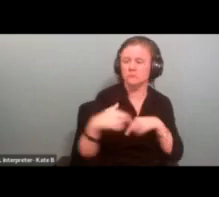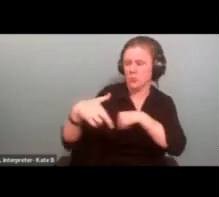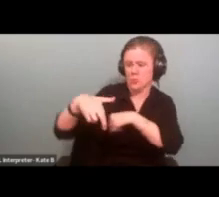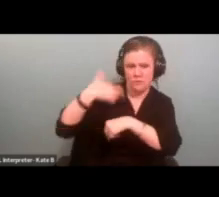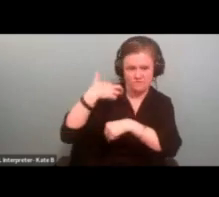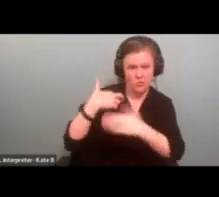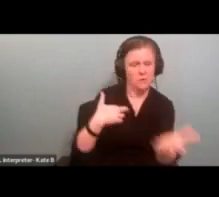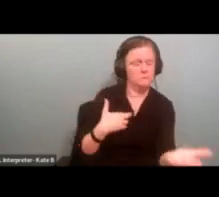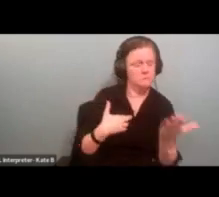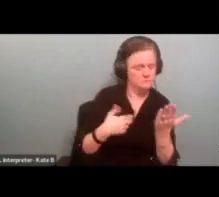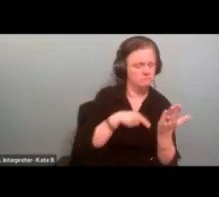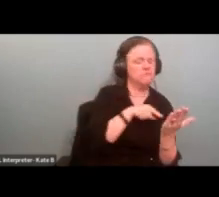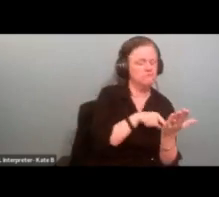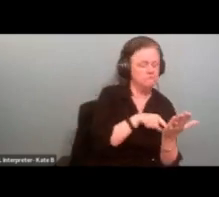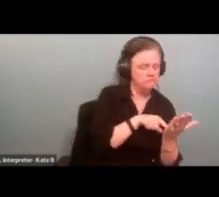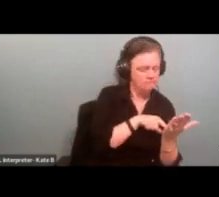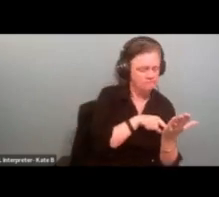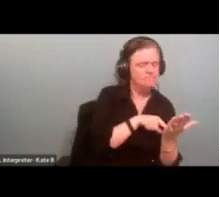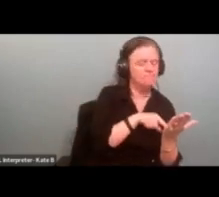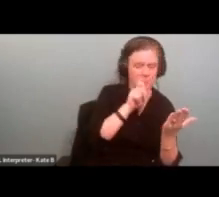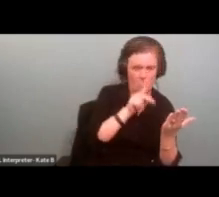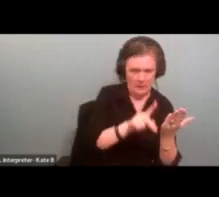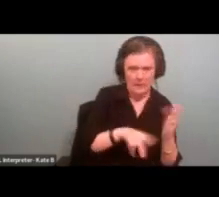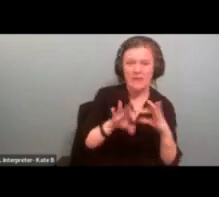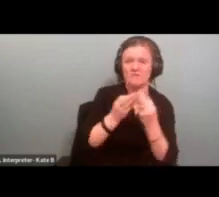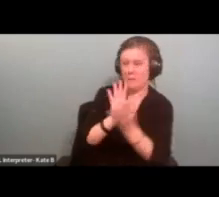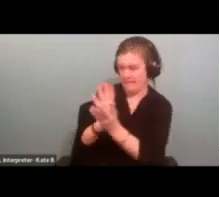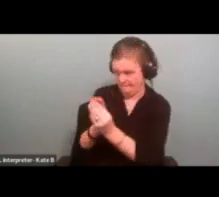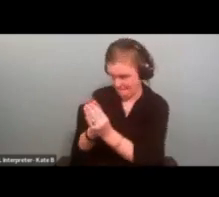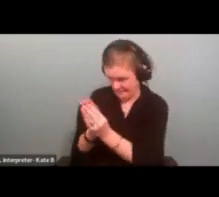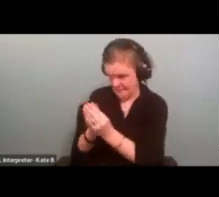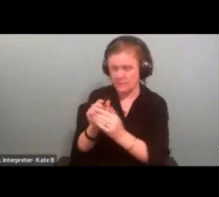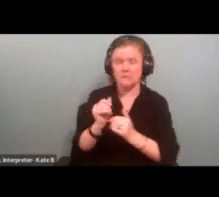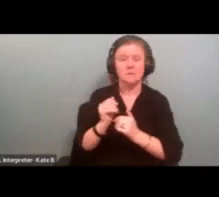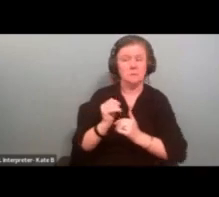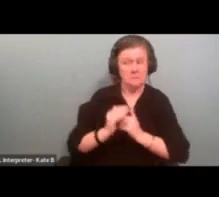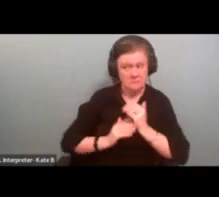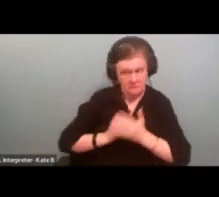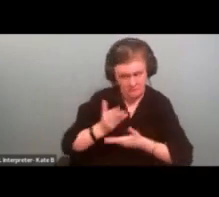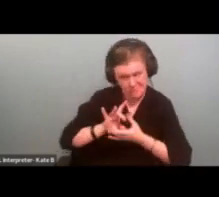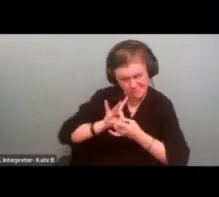been made. We're meeting with the family, we're starting to build that relationship, right,